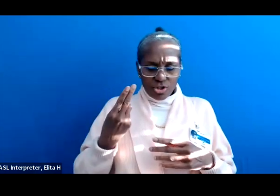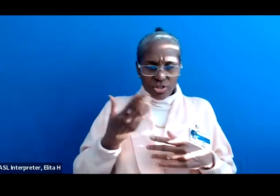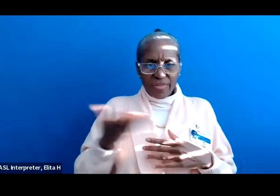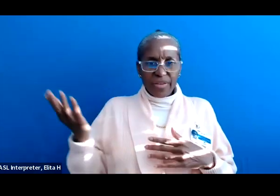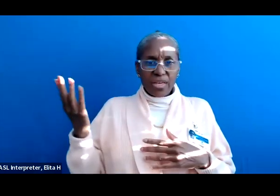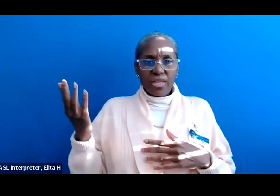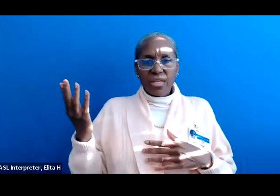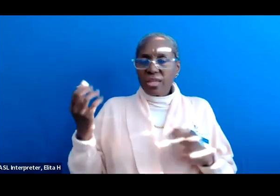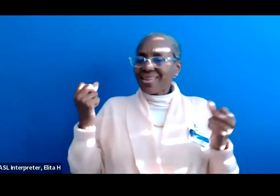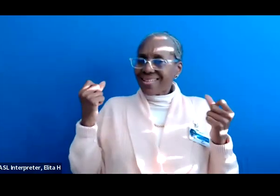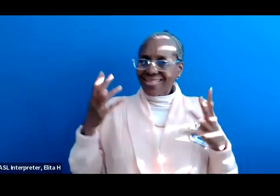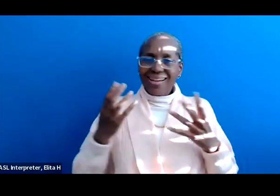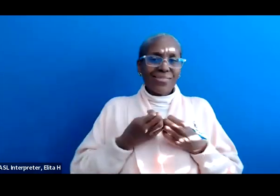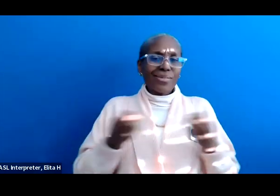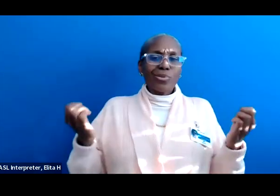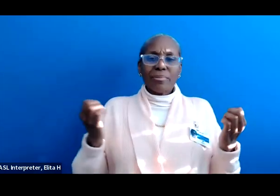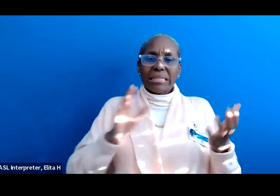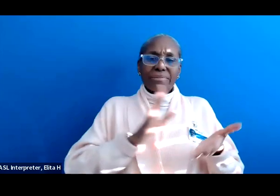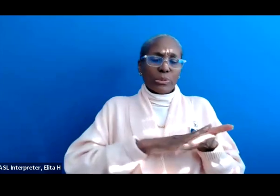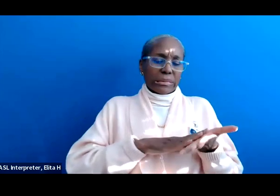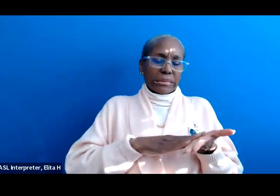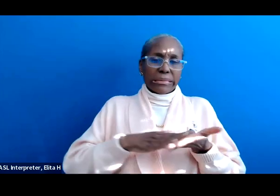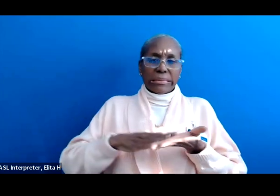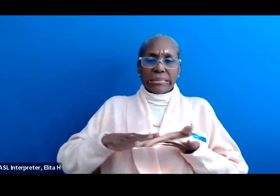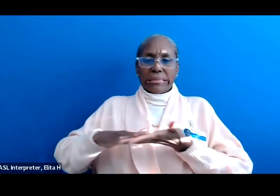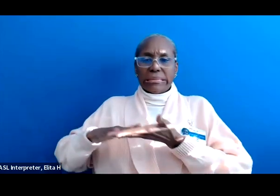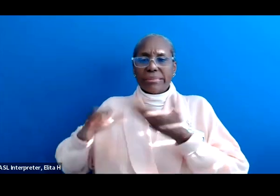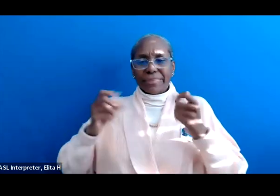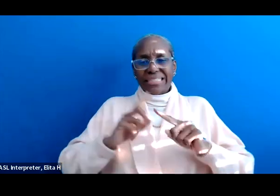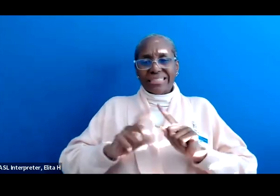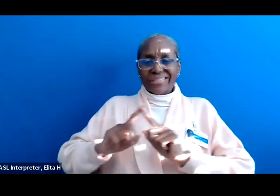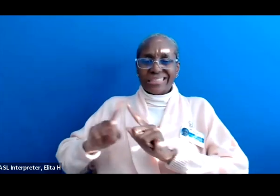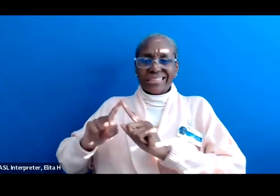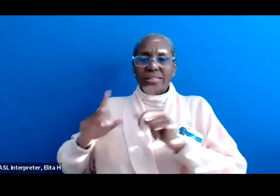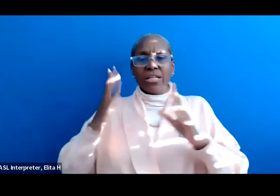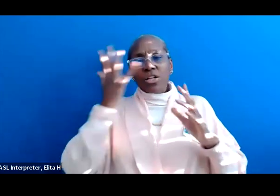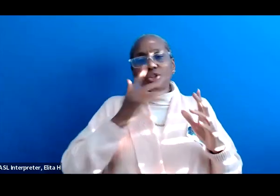It's a lot of equipment that has to be clean, but it kind of looks like an enema, but it's not.